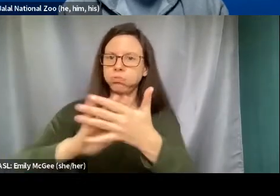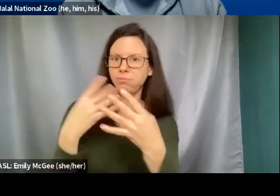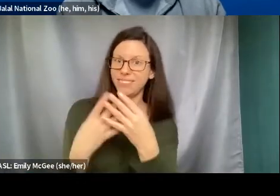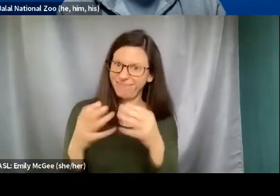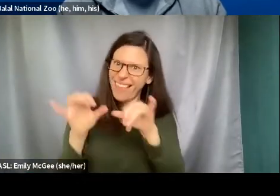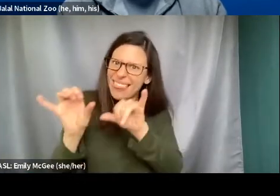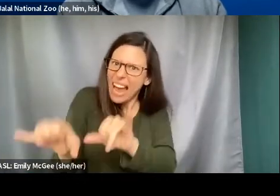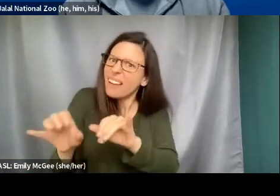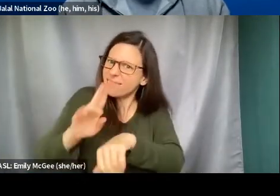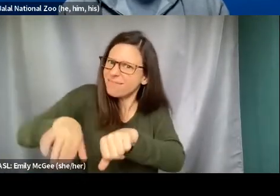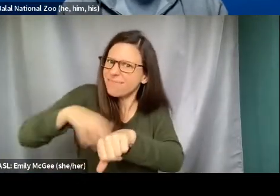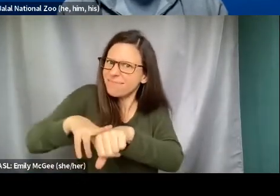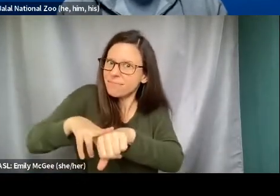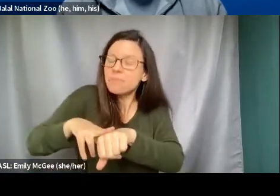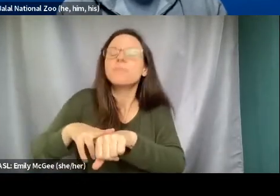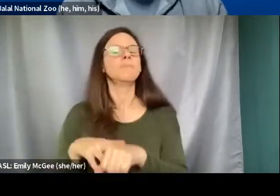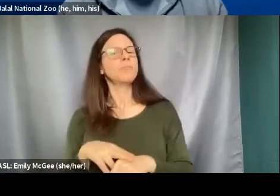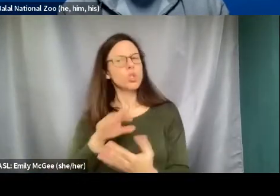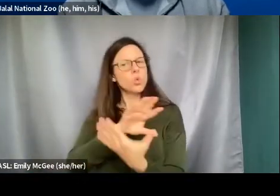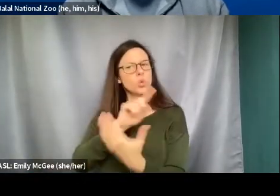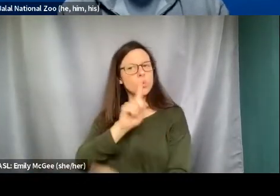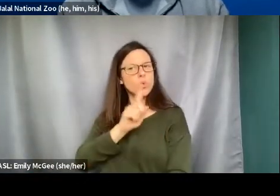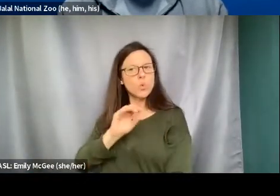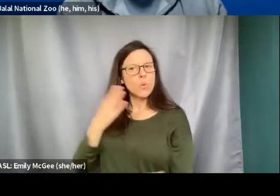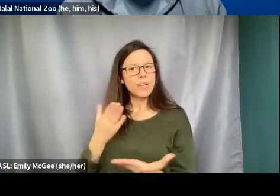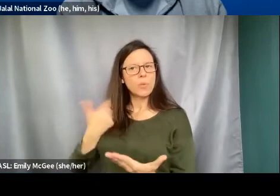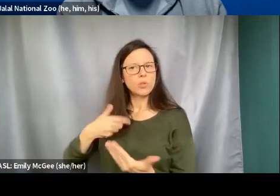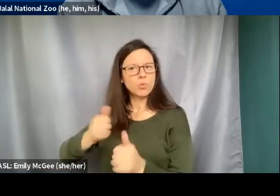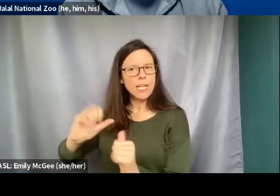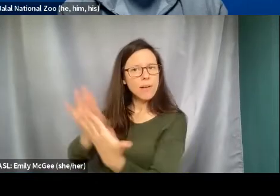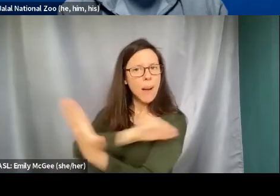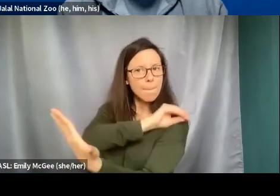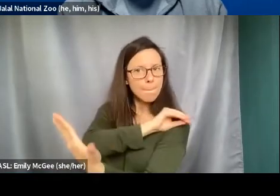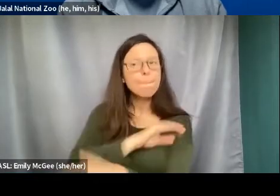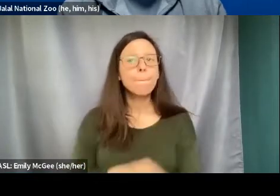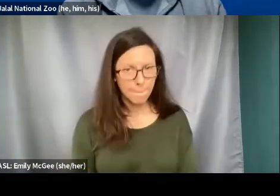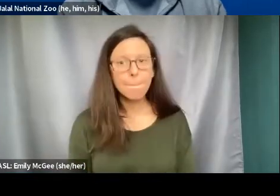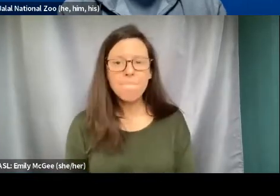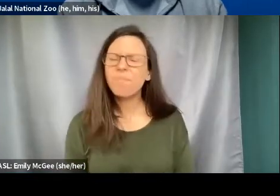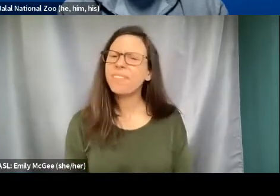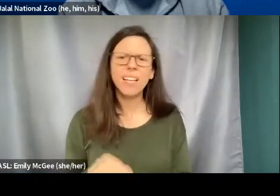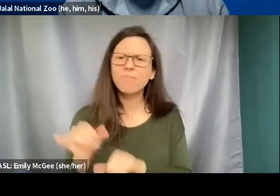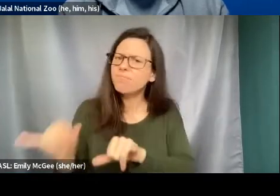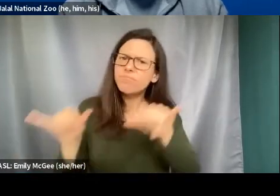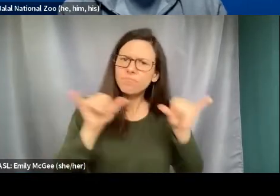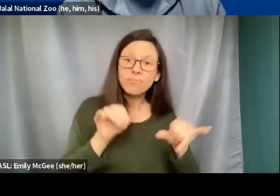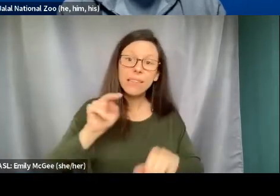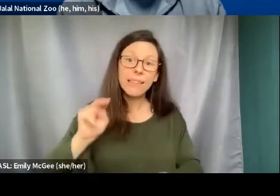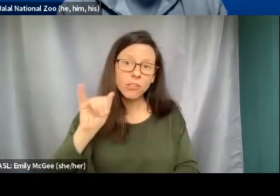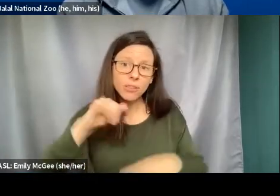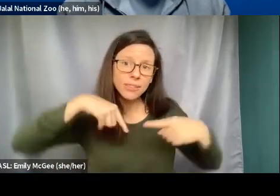that nature does you know, the, again the uh nitrogen cycle is always a must, you know,